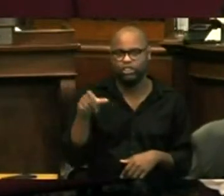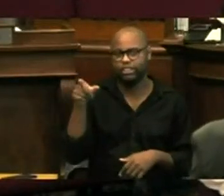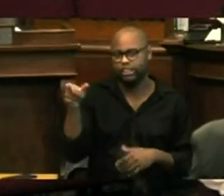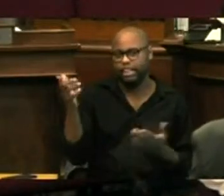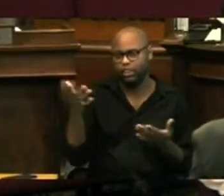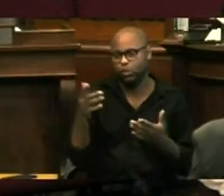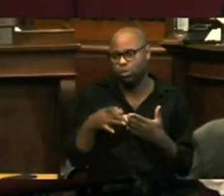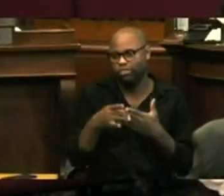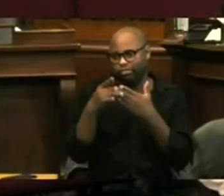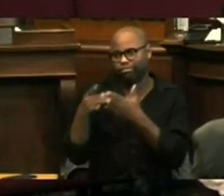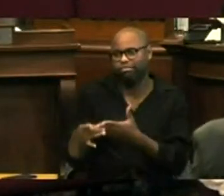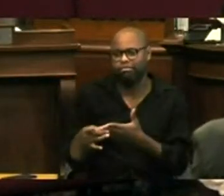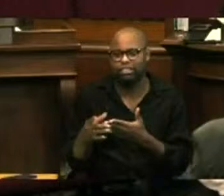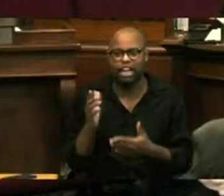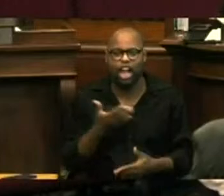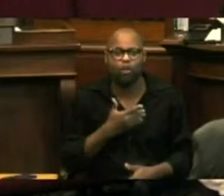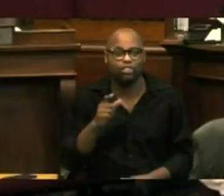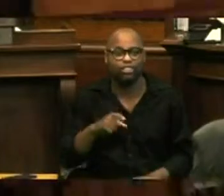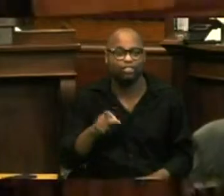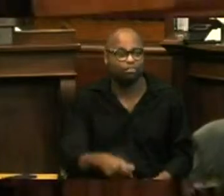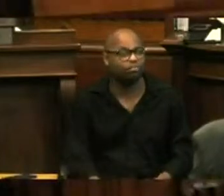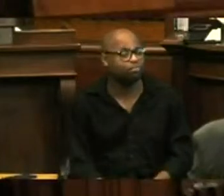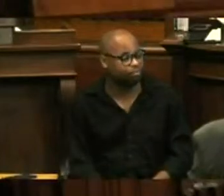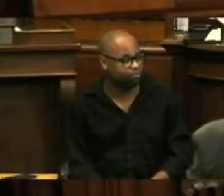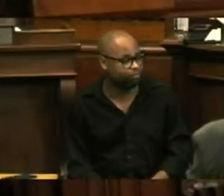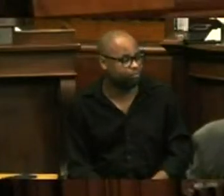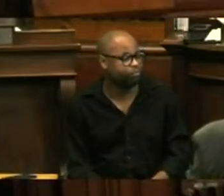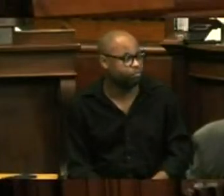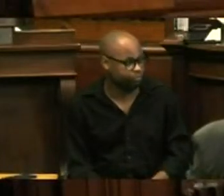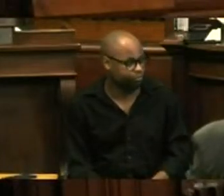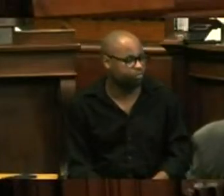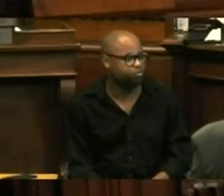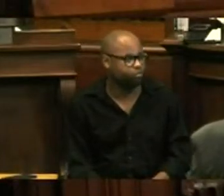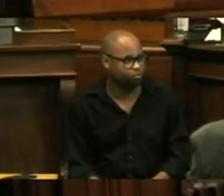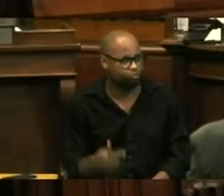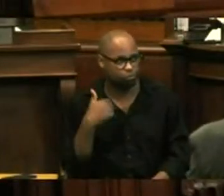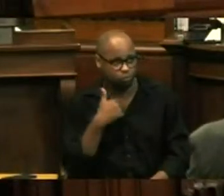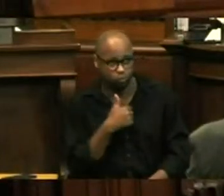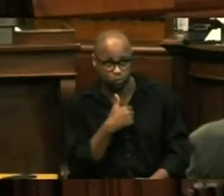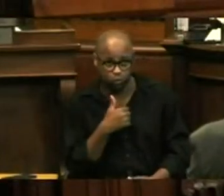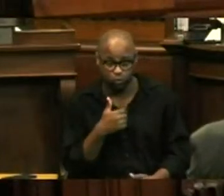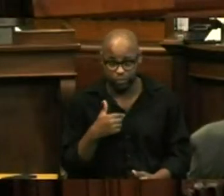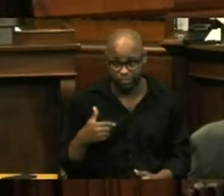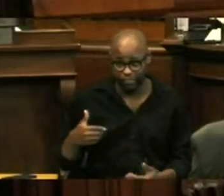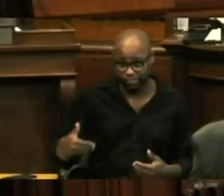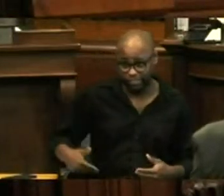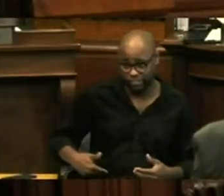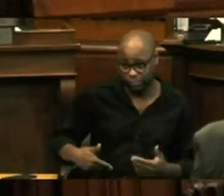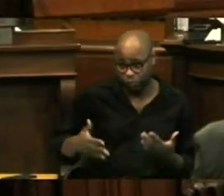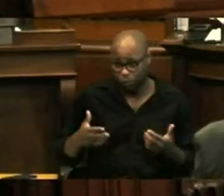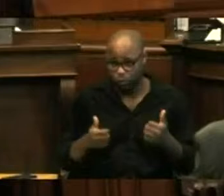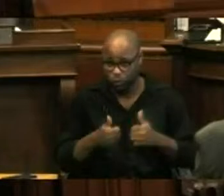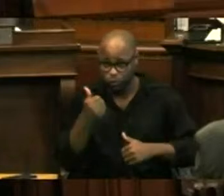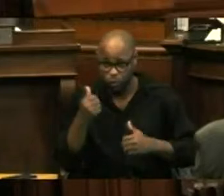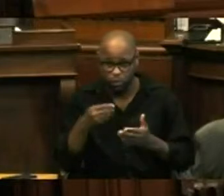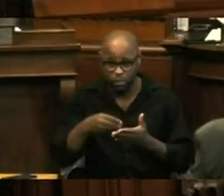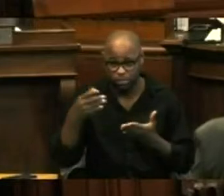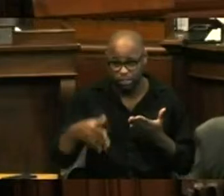the stakeholders as we can be because their input is valuable